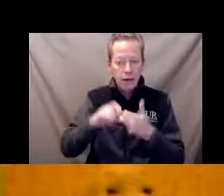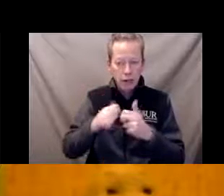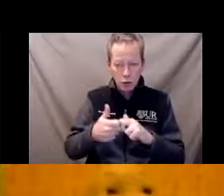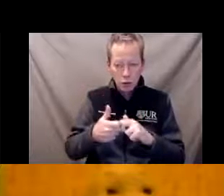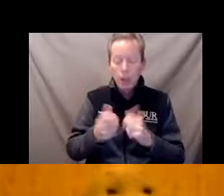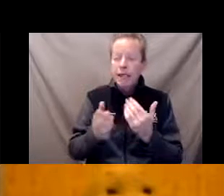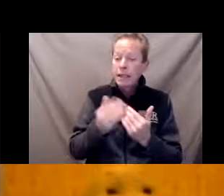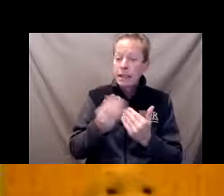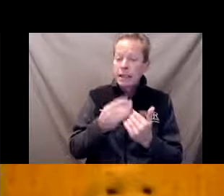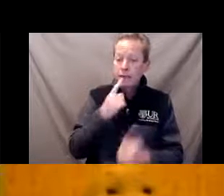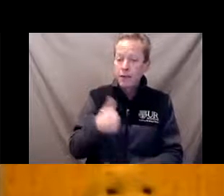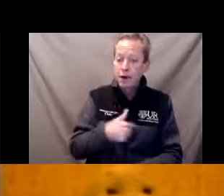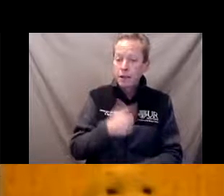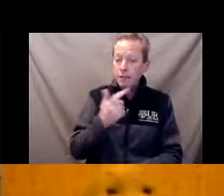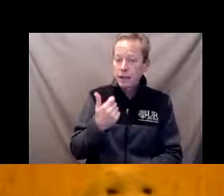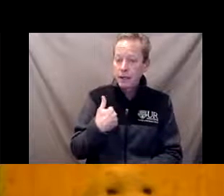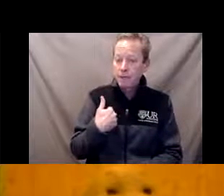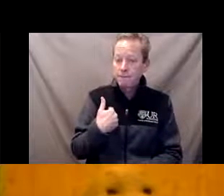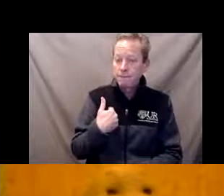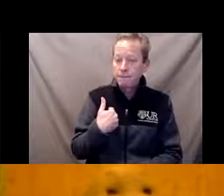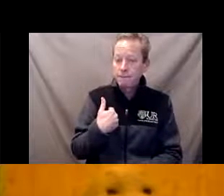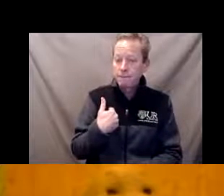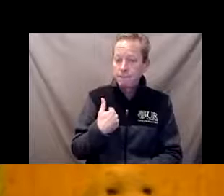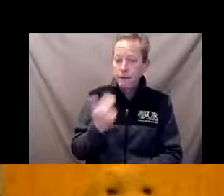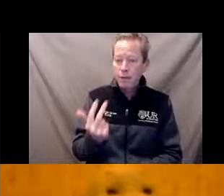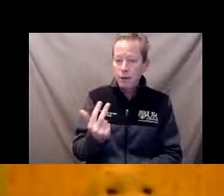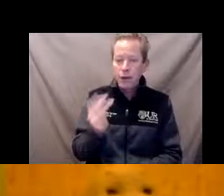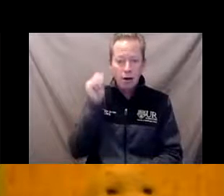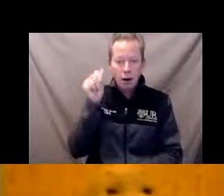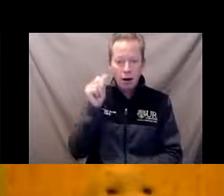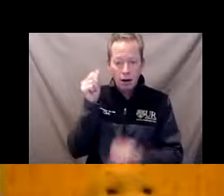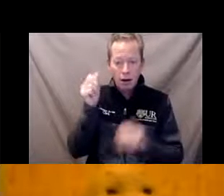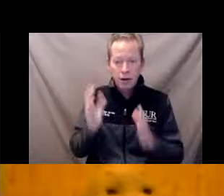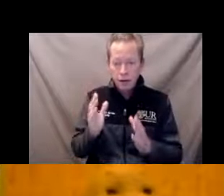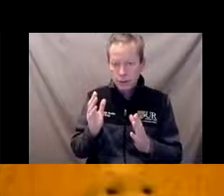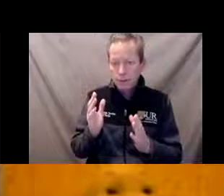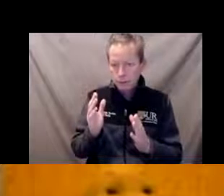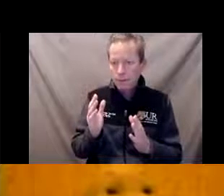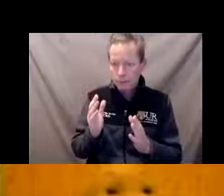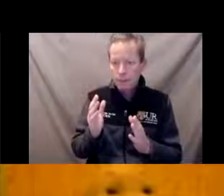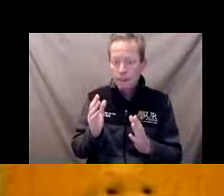for us because we have three audiologists that span the three programs that we have.